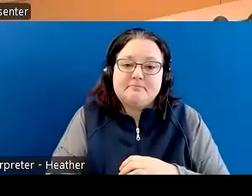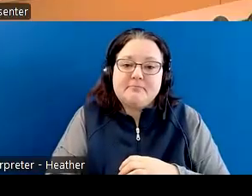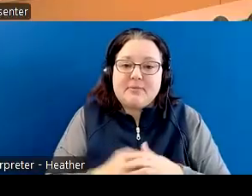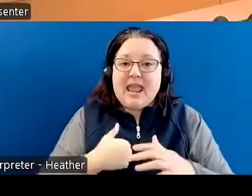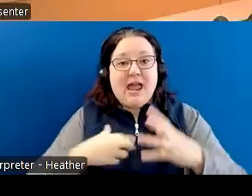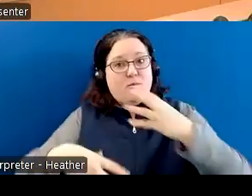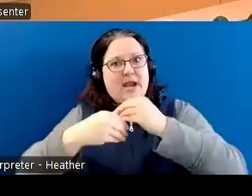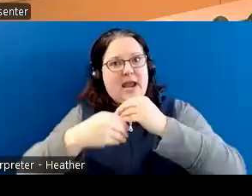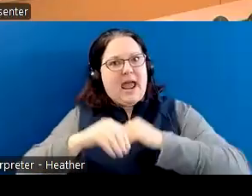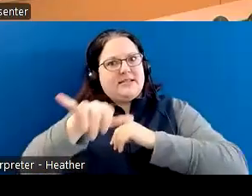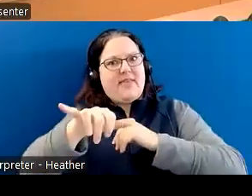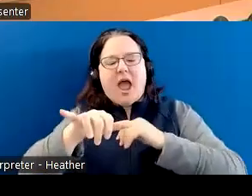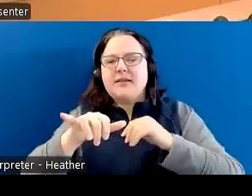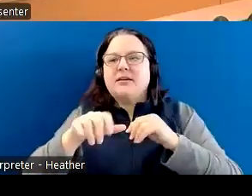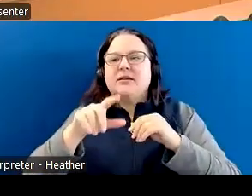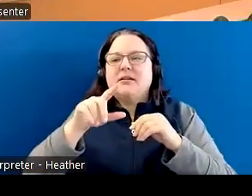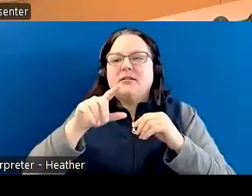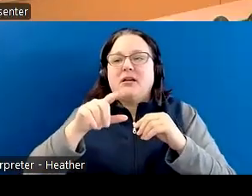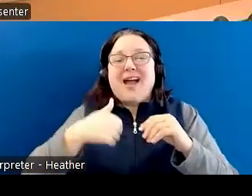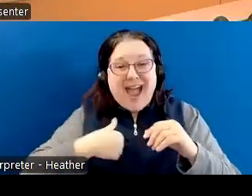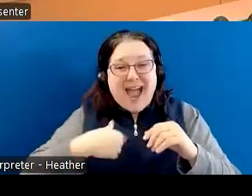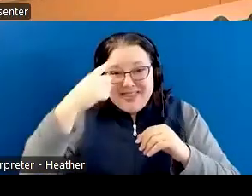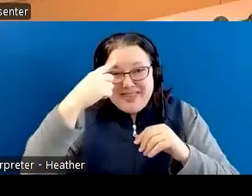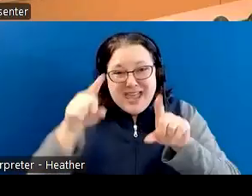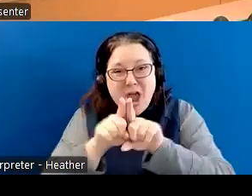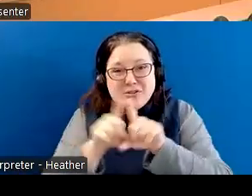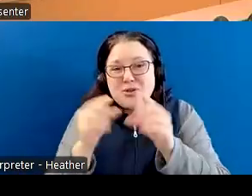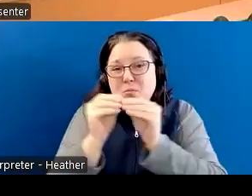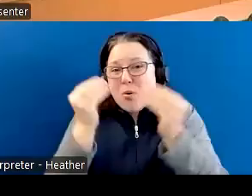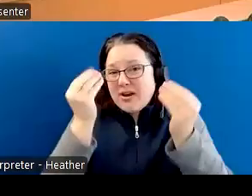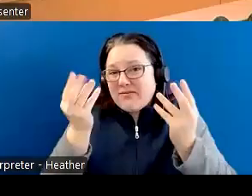of what she said on that because um I think also getting more data obviously you know data is just